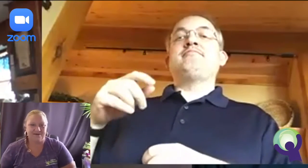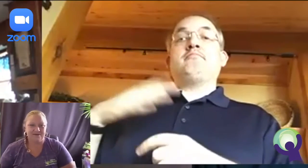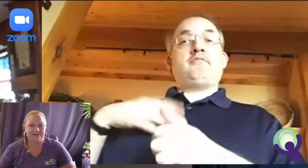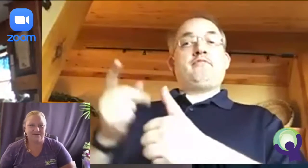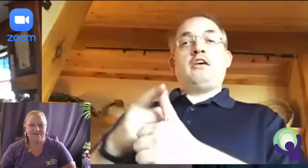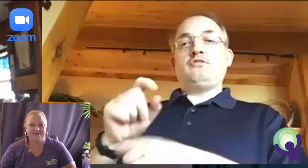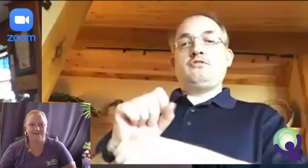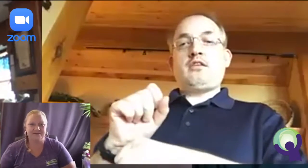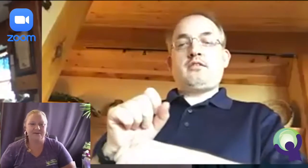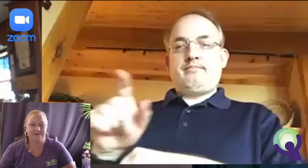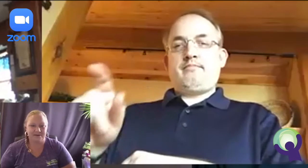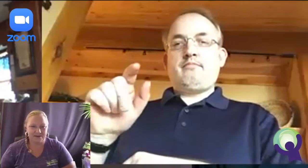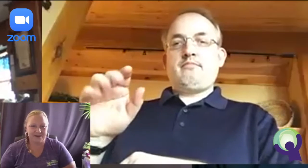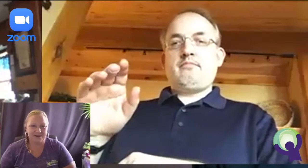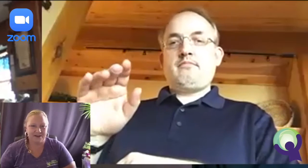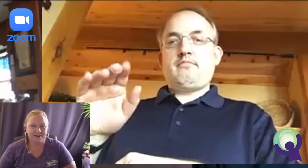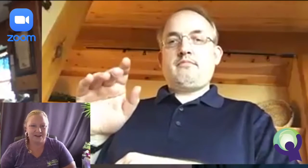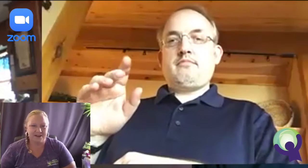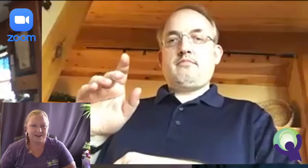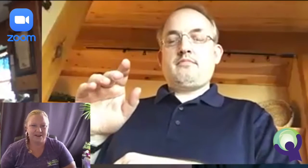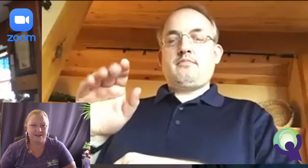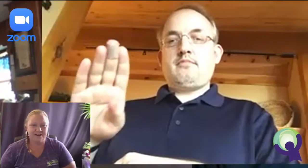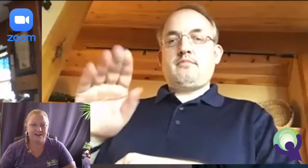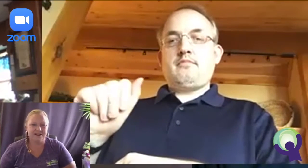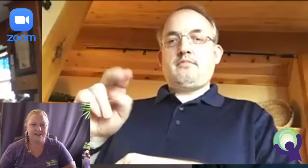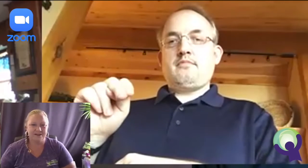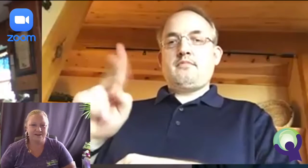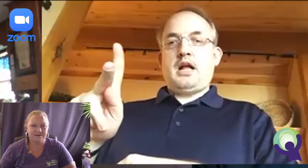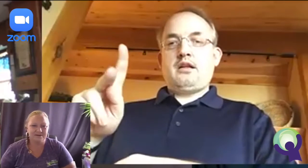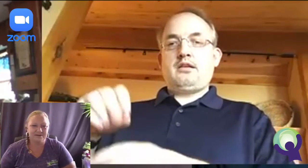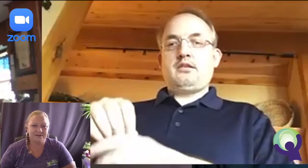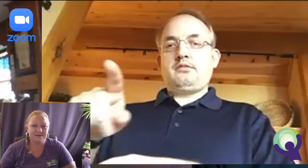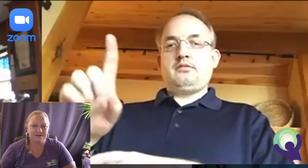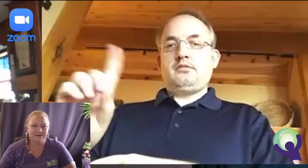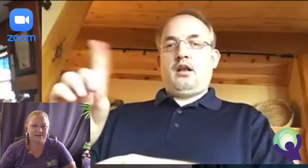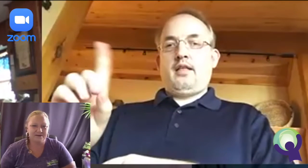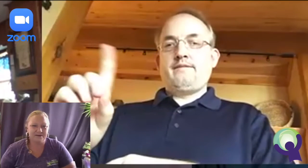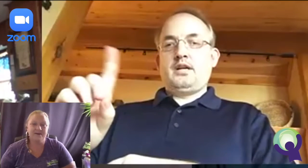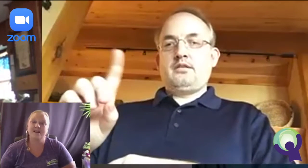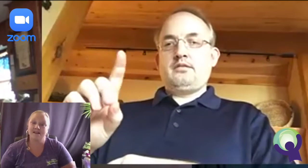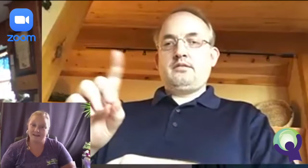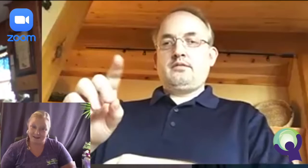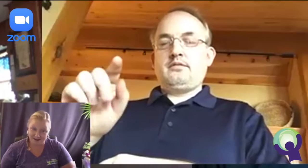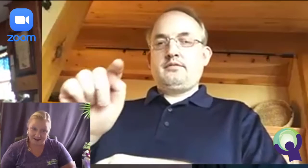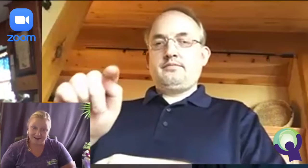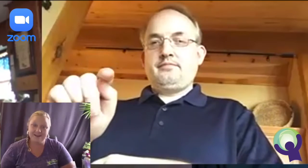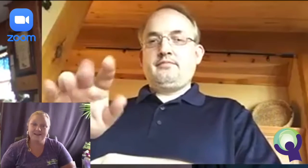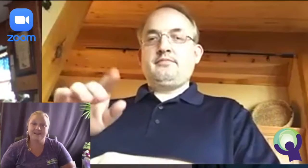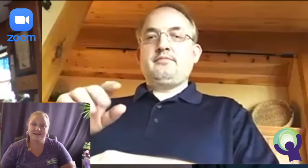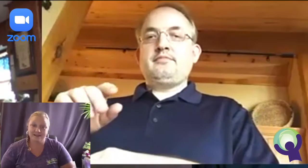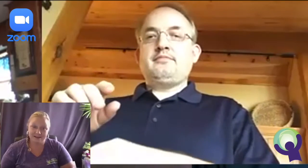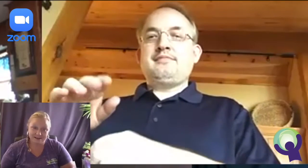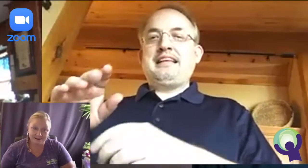It's a good question Marcy Jo. My first job, I worked at a bank in the town of Delavan.